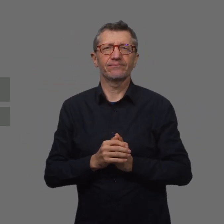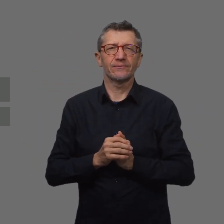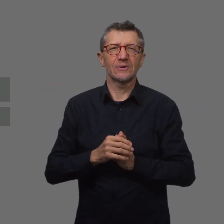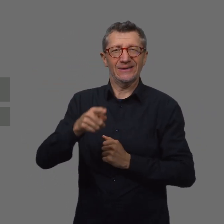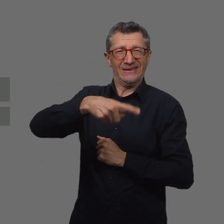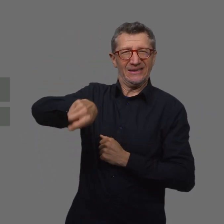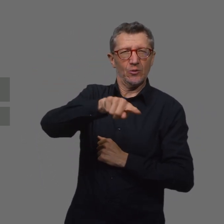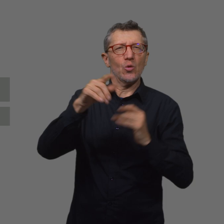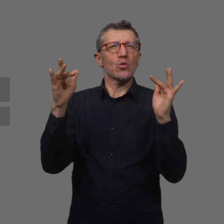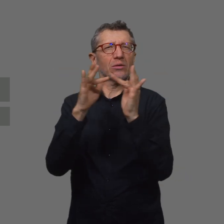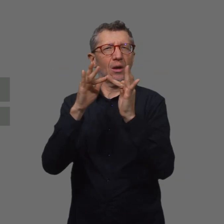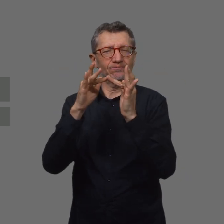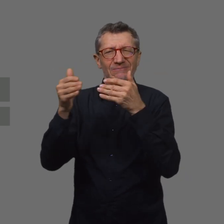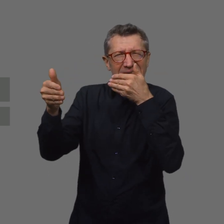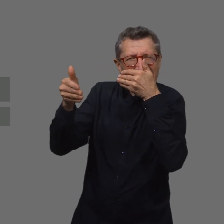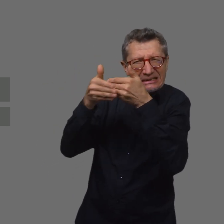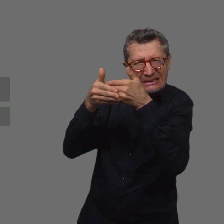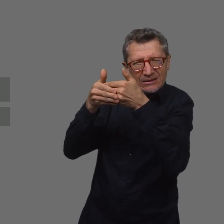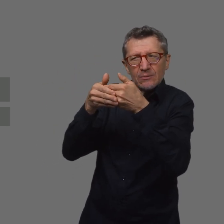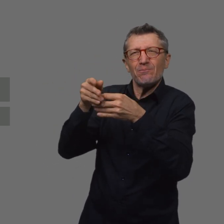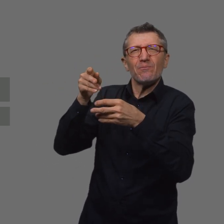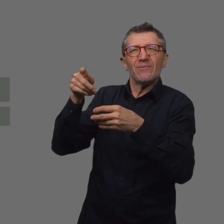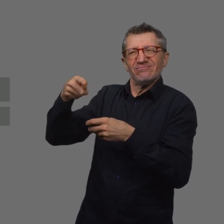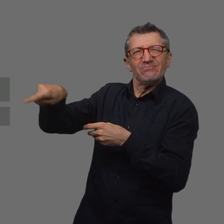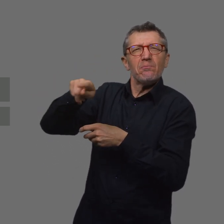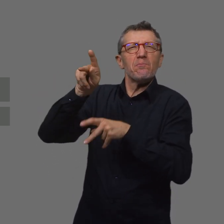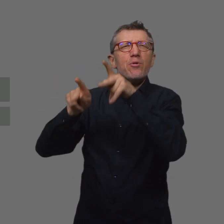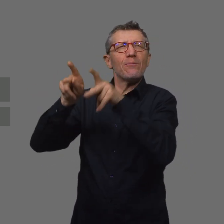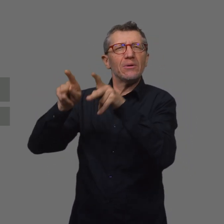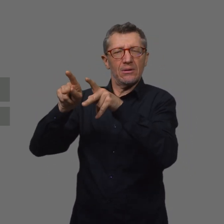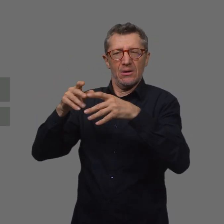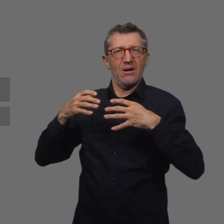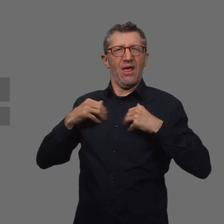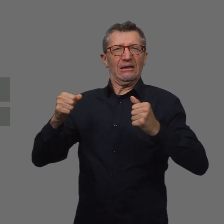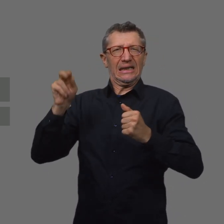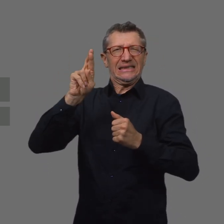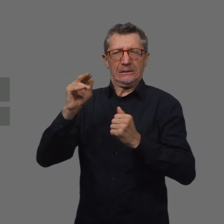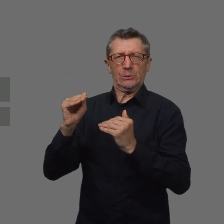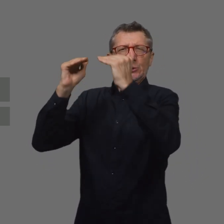Target group 3: Close contacts (household members, family caregivers)